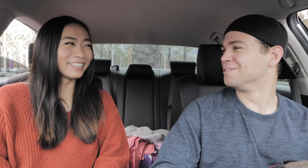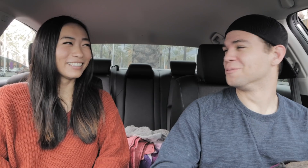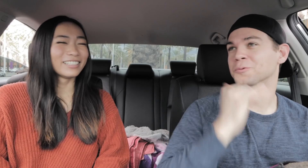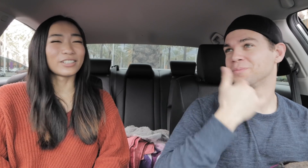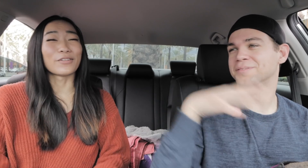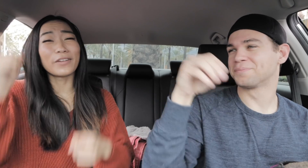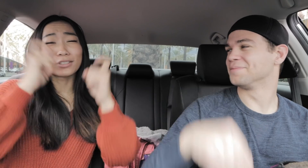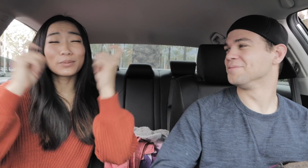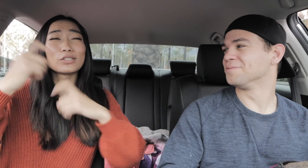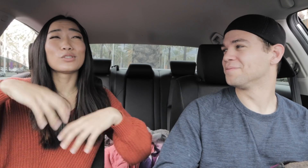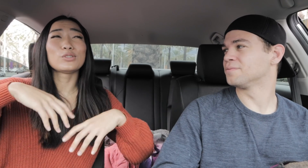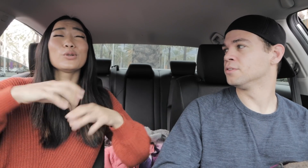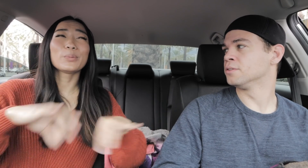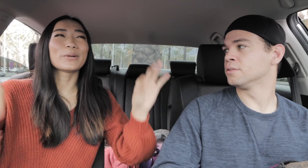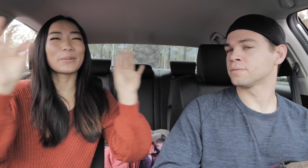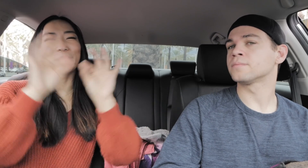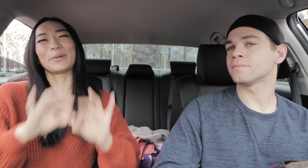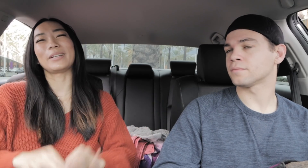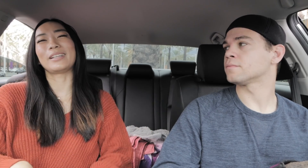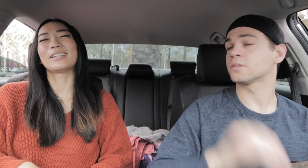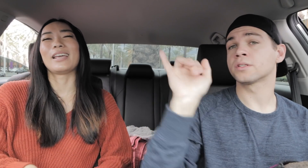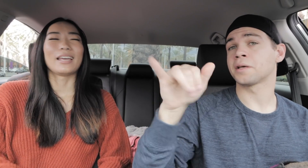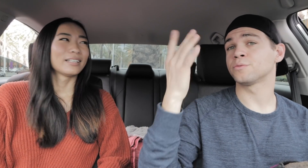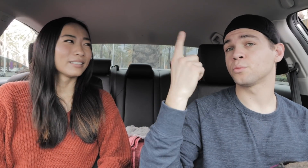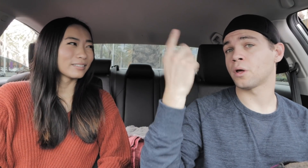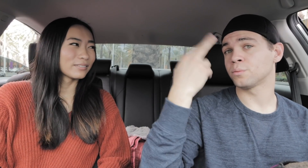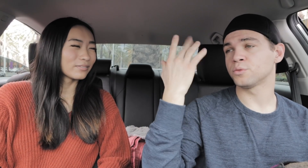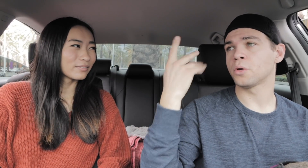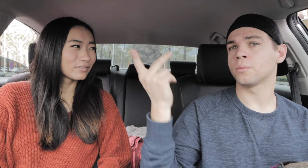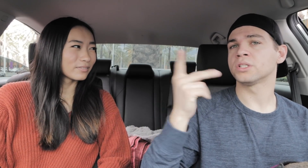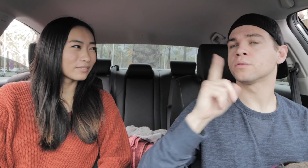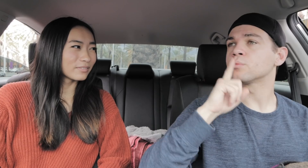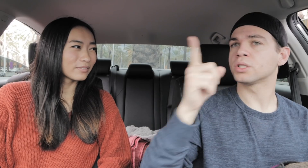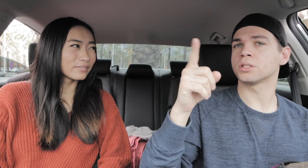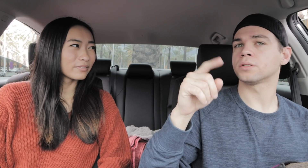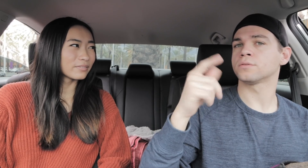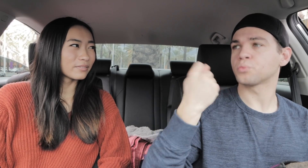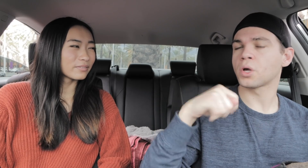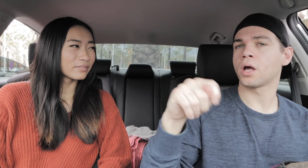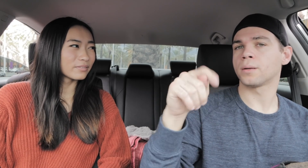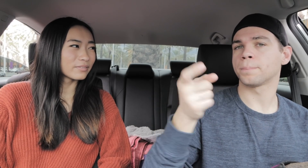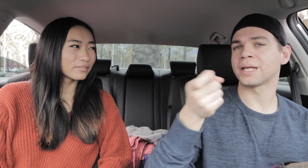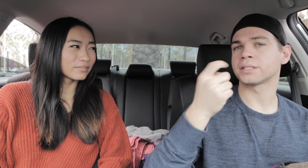I turned the light off E:yeah R: Oops, off So facial expressions super important That's one reason why we really try to make eye contact and focus on face because